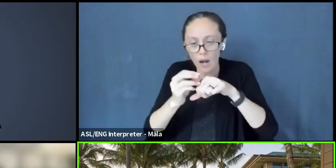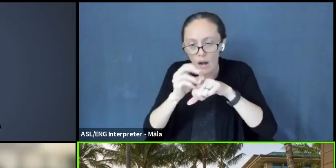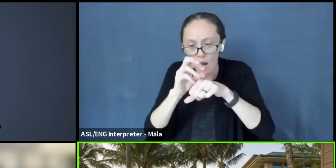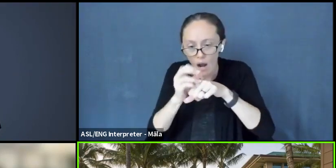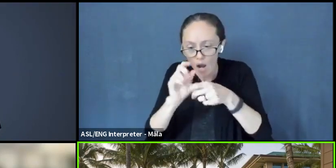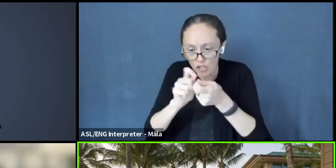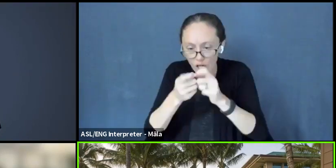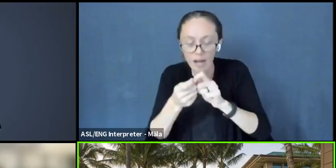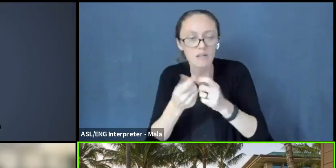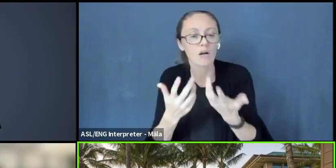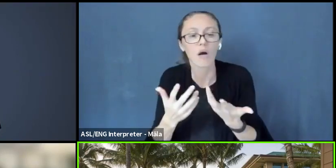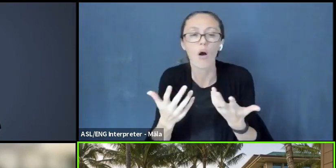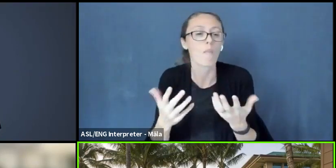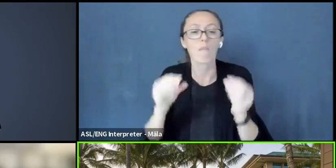Increased sickness.